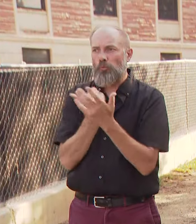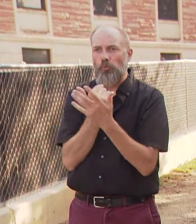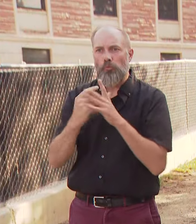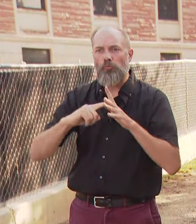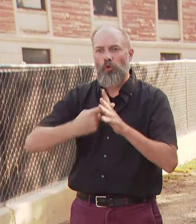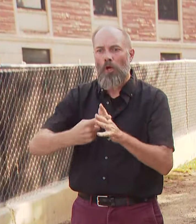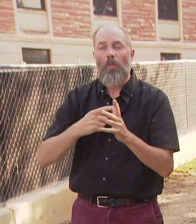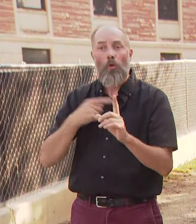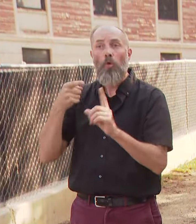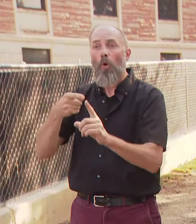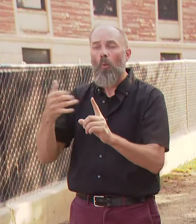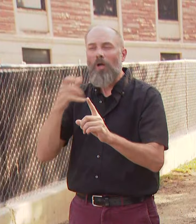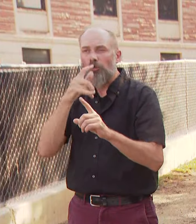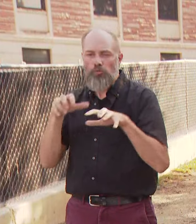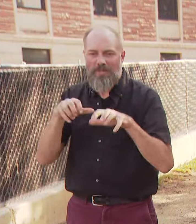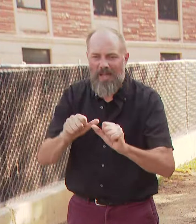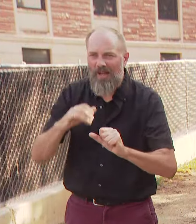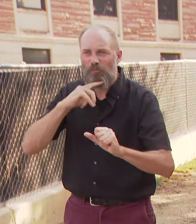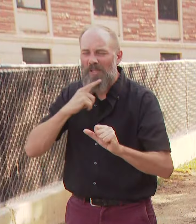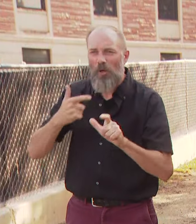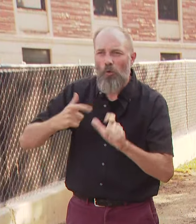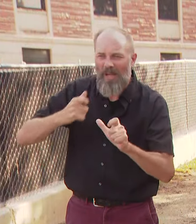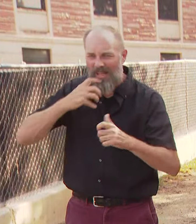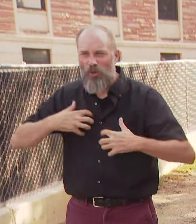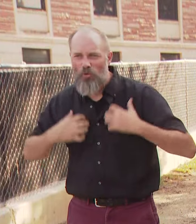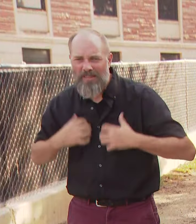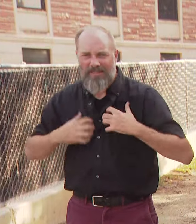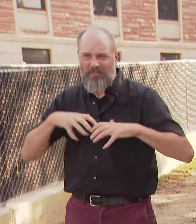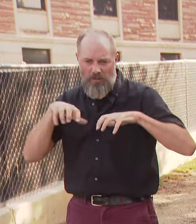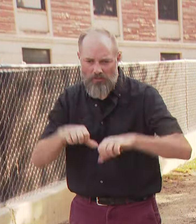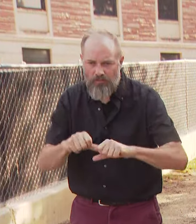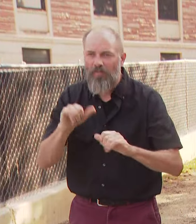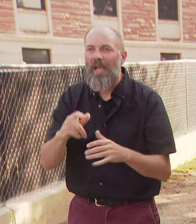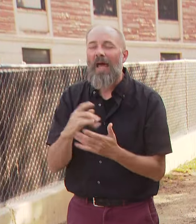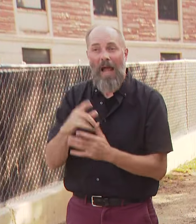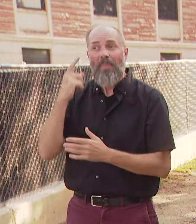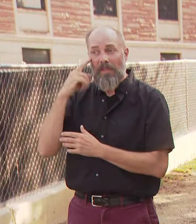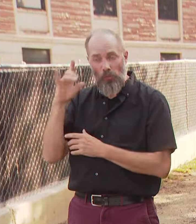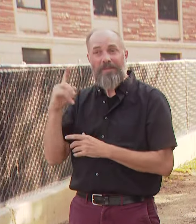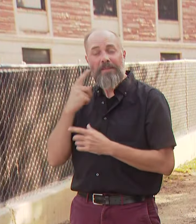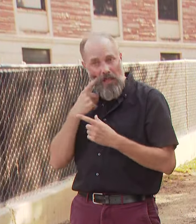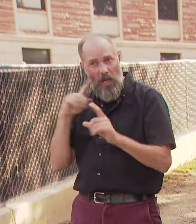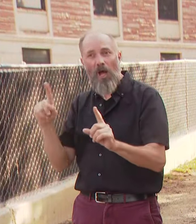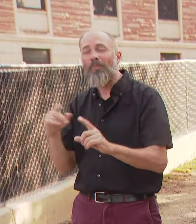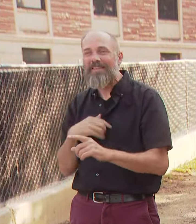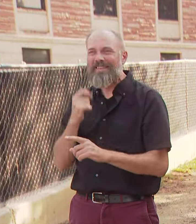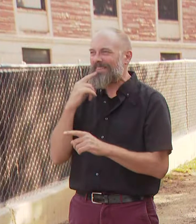attack it as quickly and as aggressively as possible. And I think we may have accomplished that. It's probably too early to tell for sure.